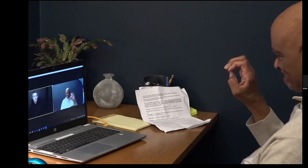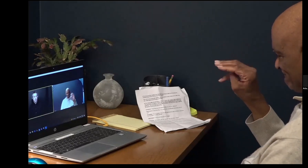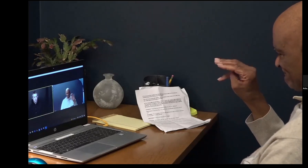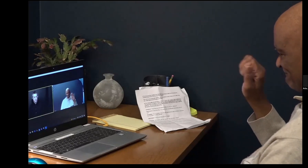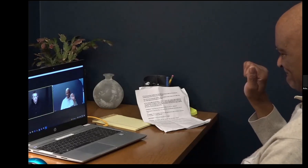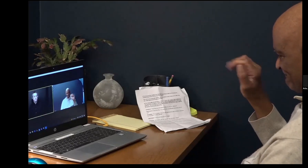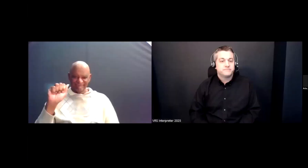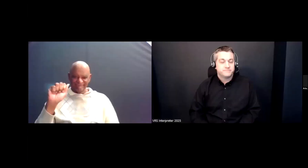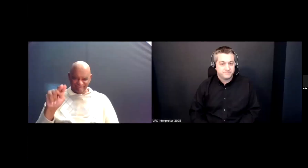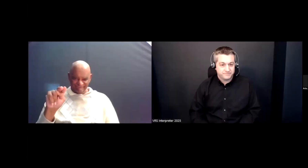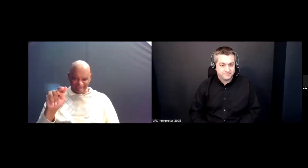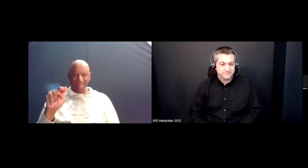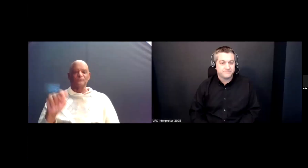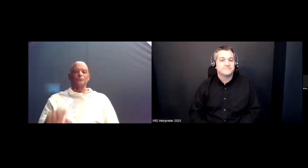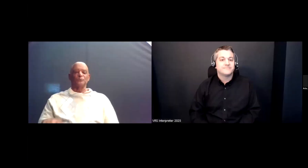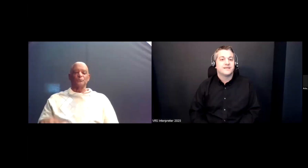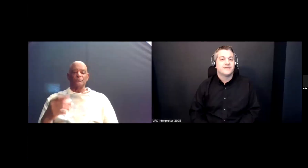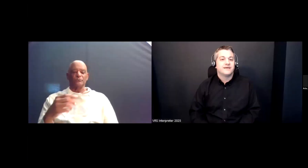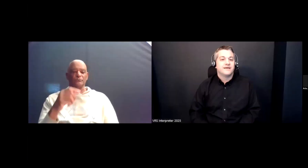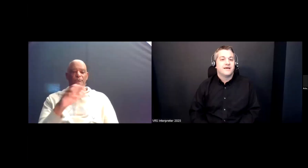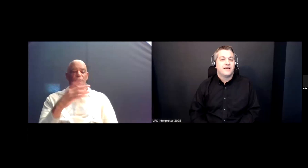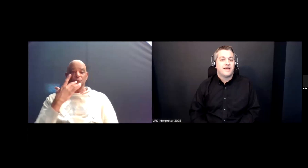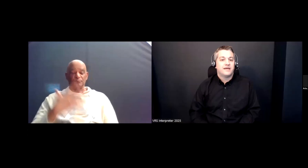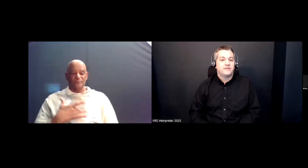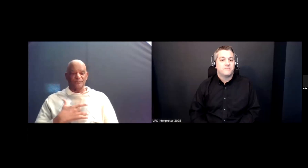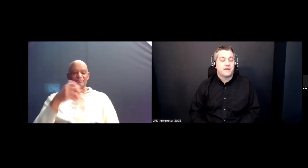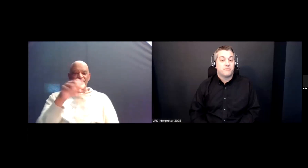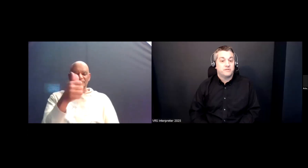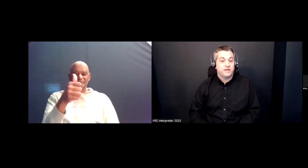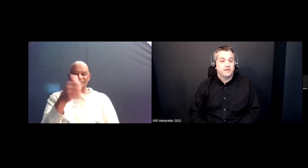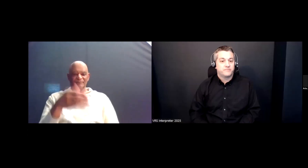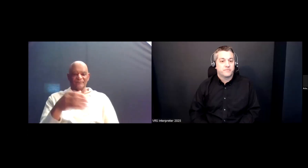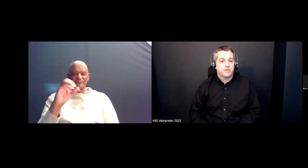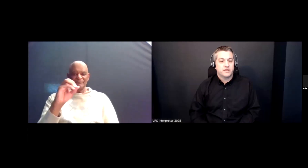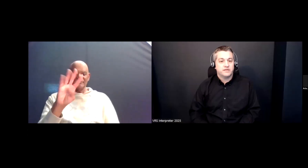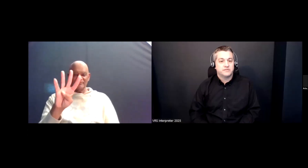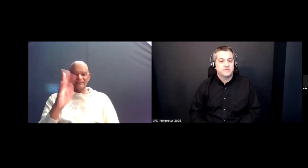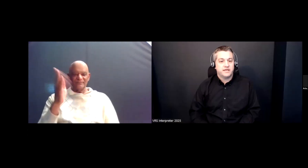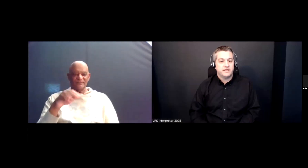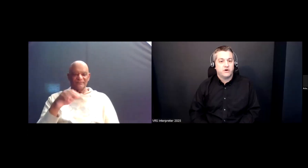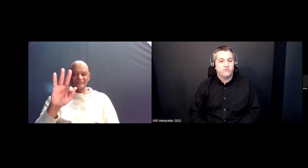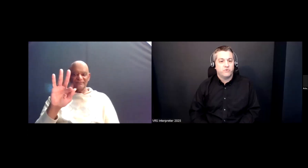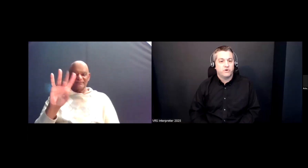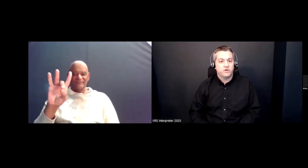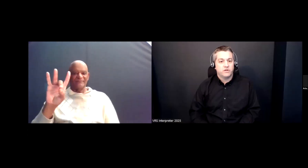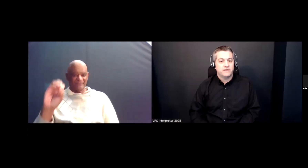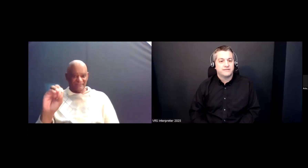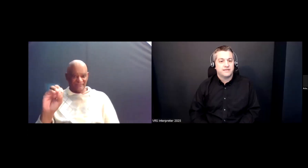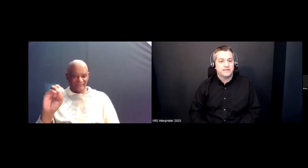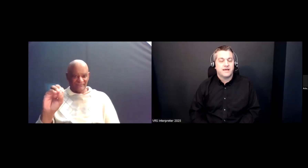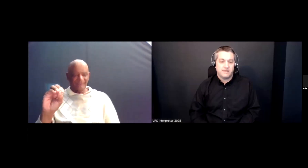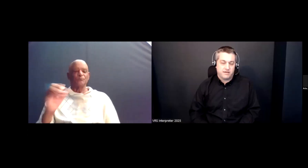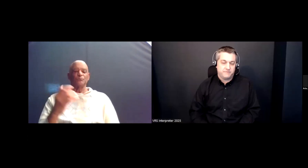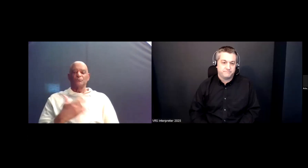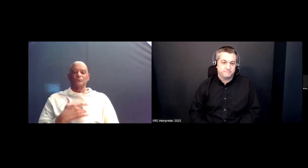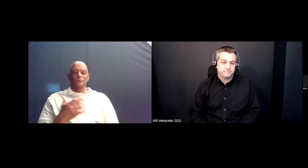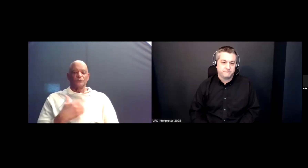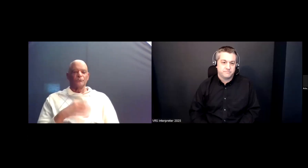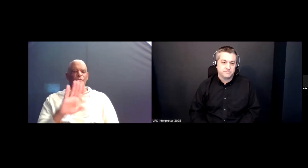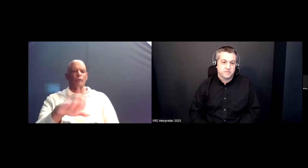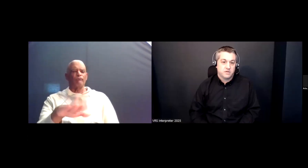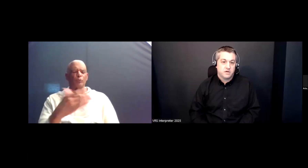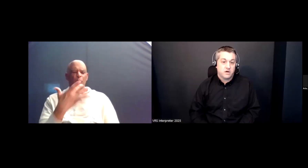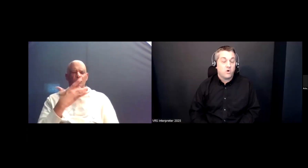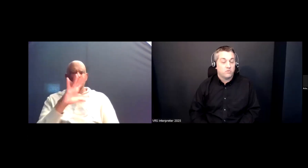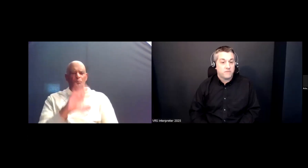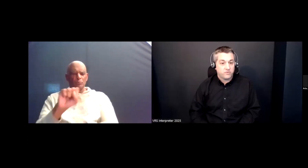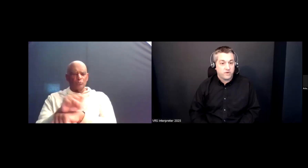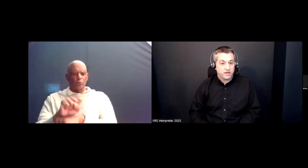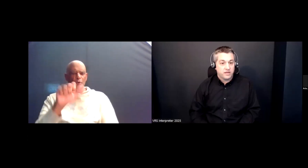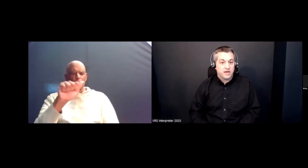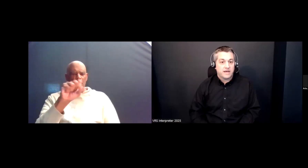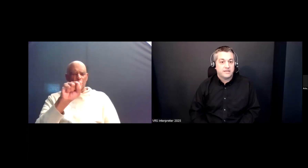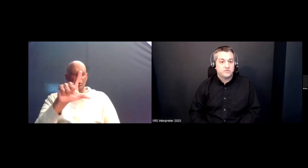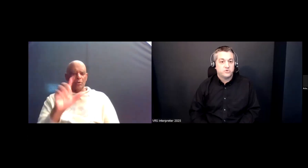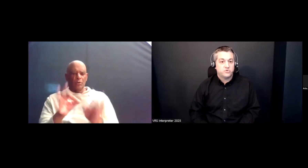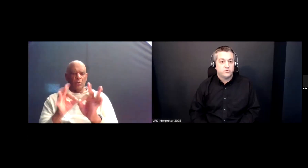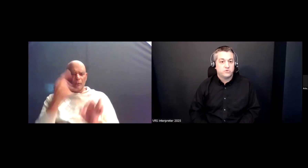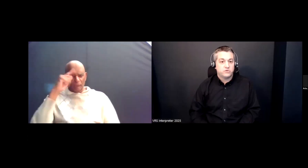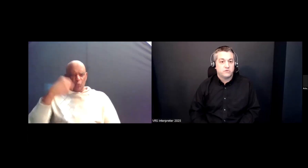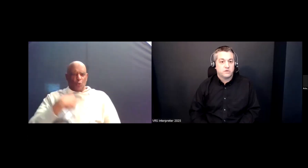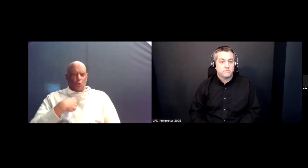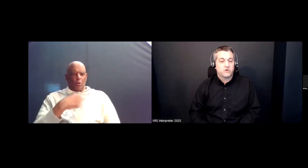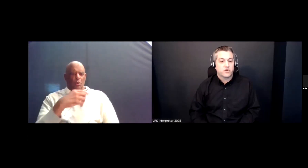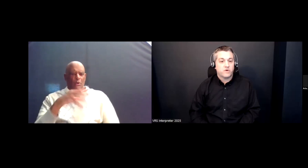Coleman and my birthday is 10-04-1980. oh by the way I need to make a request